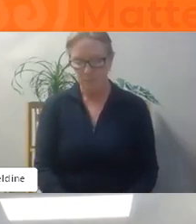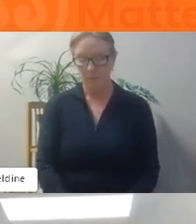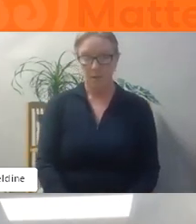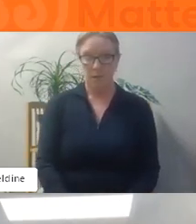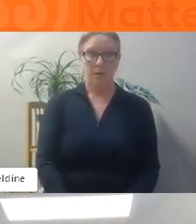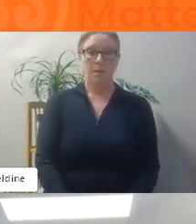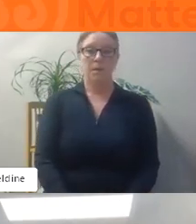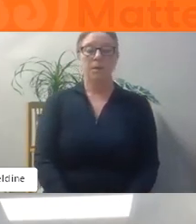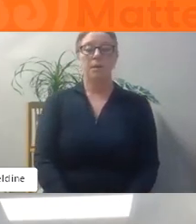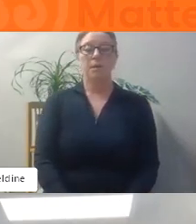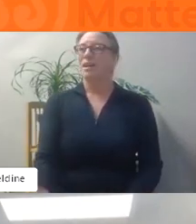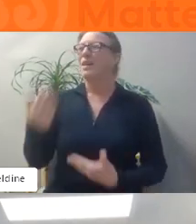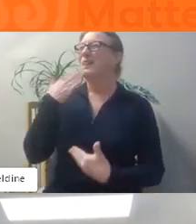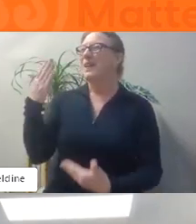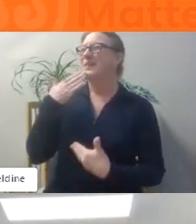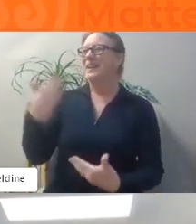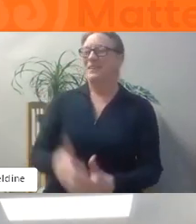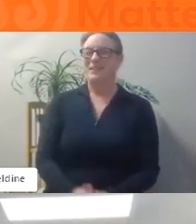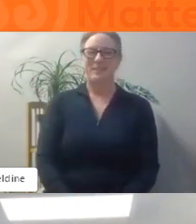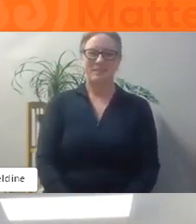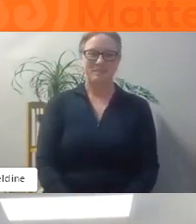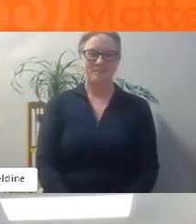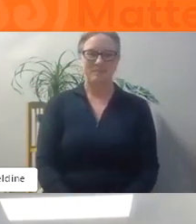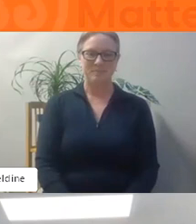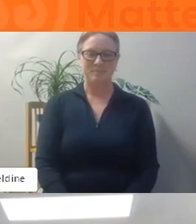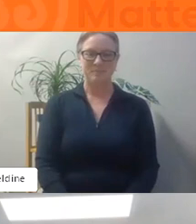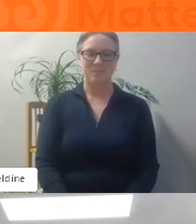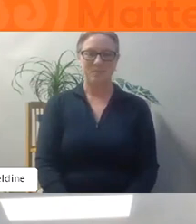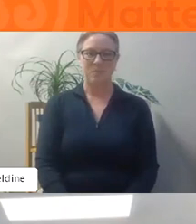ora, thank you so much, Dr Vijaya, for kicking us off there. And what